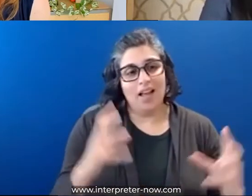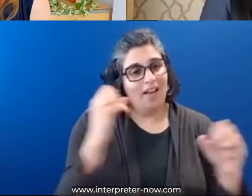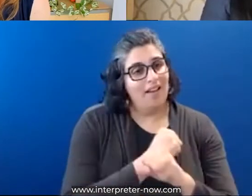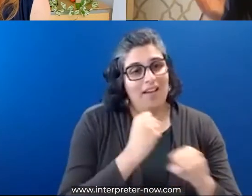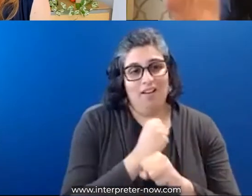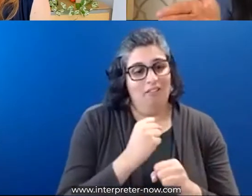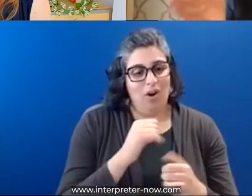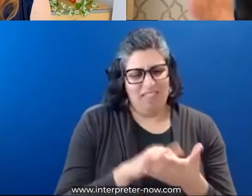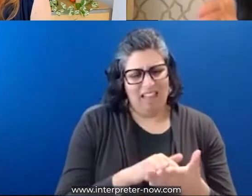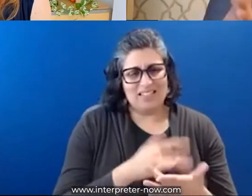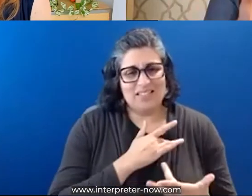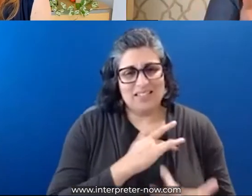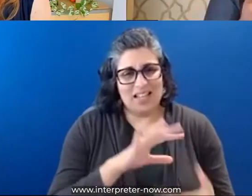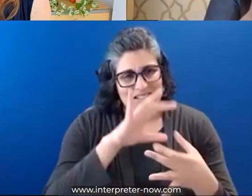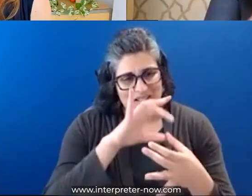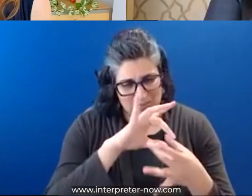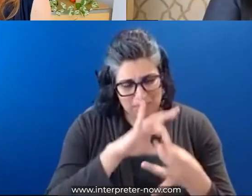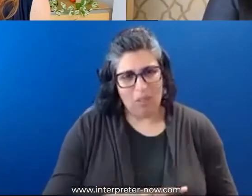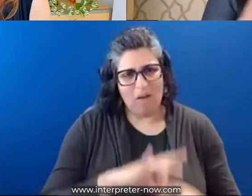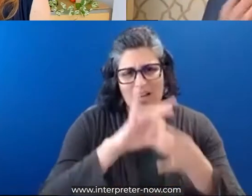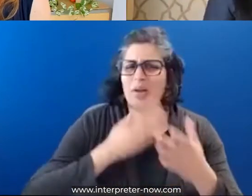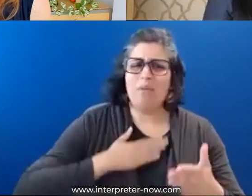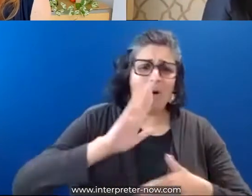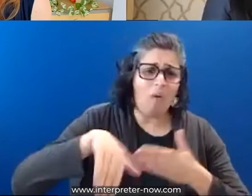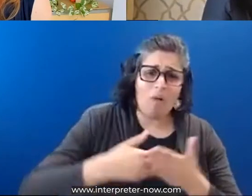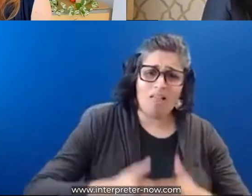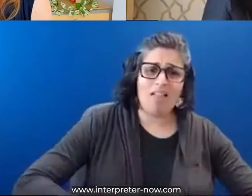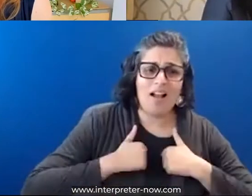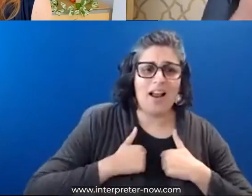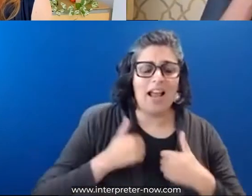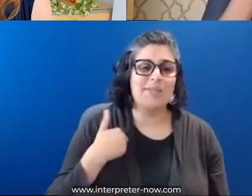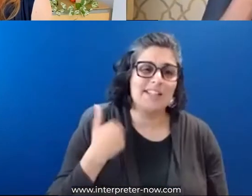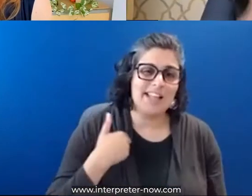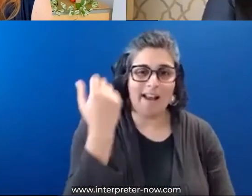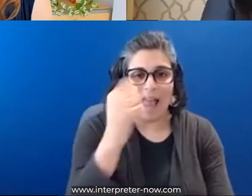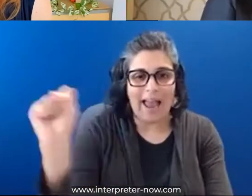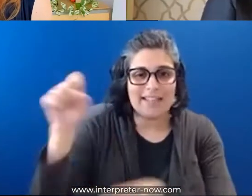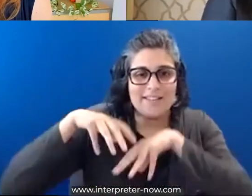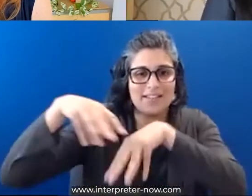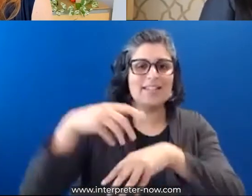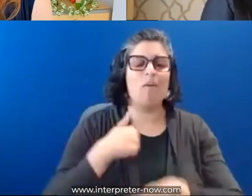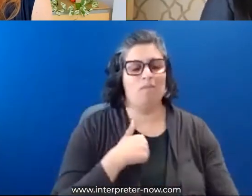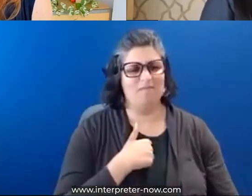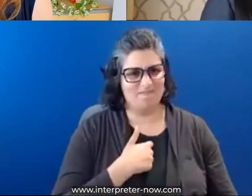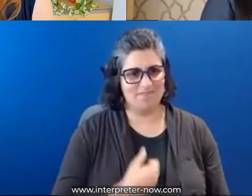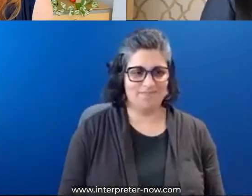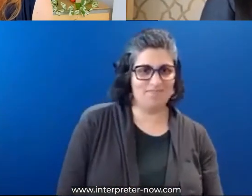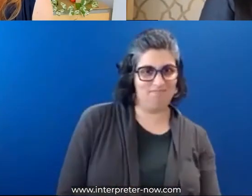I think I fought in different ways at different times. I was a young activist who was very much like in your face.